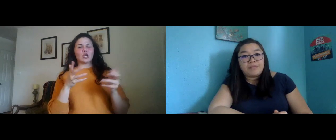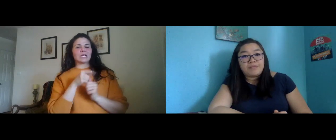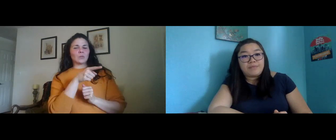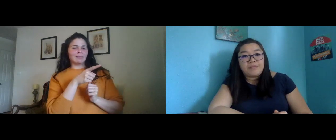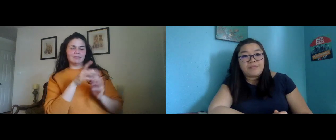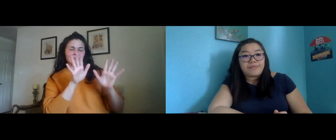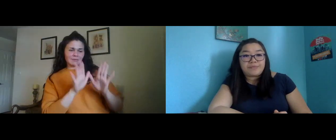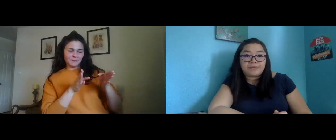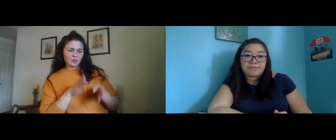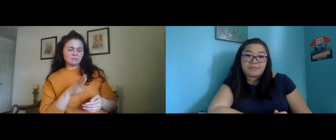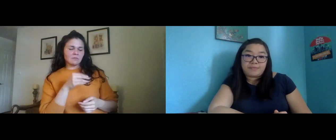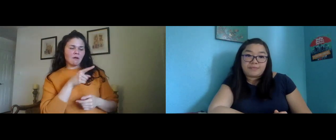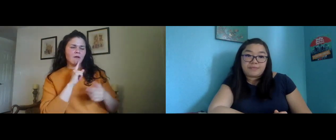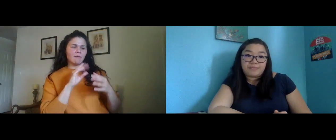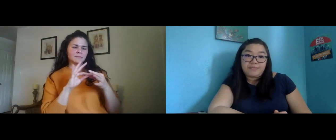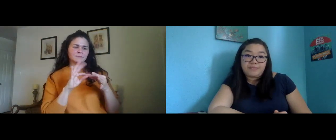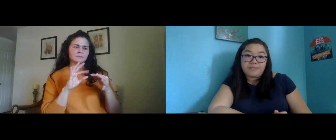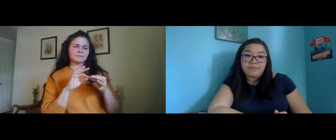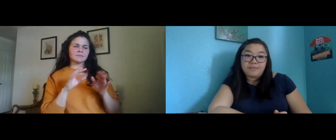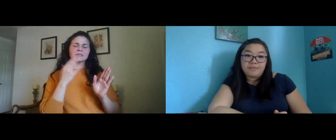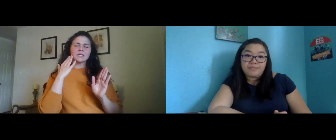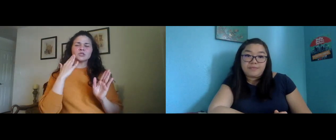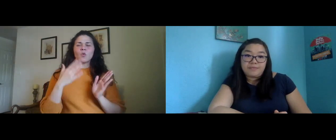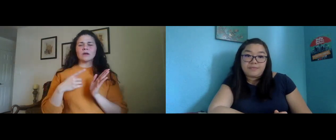I talked with that person and they said, “You know what?